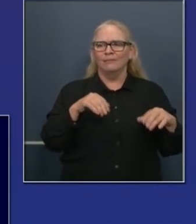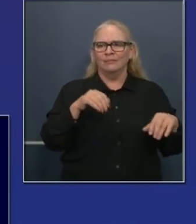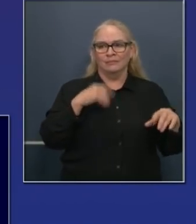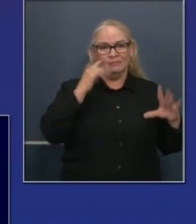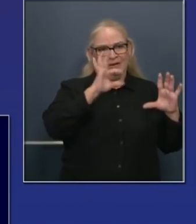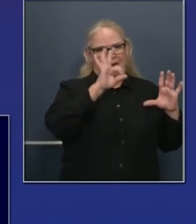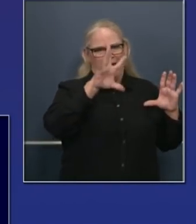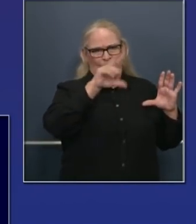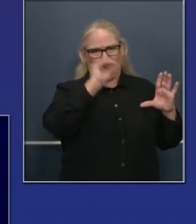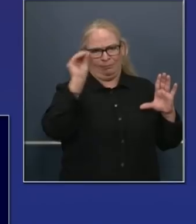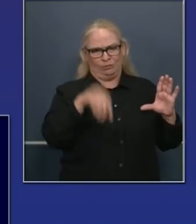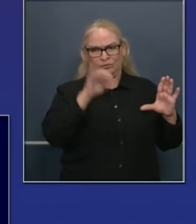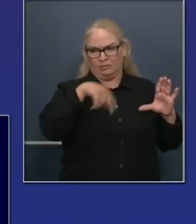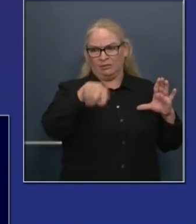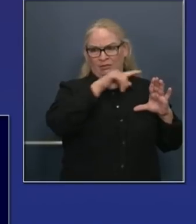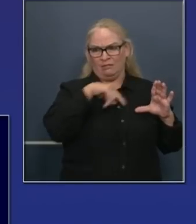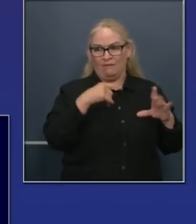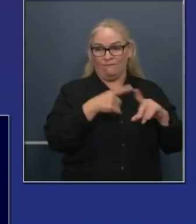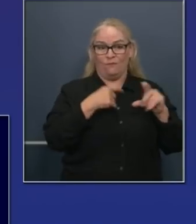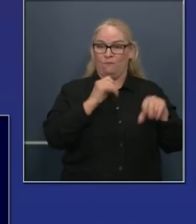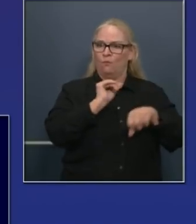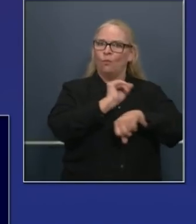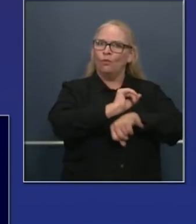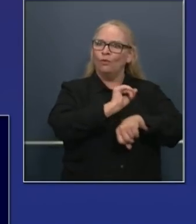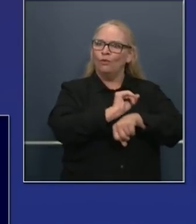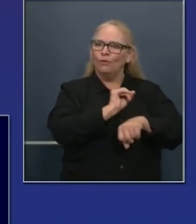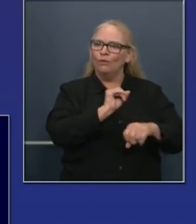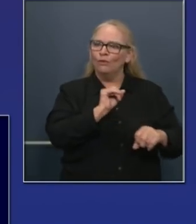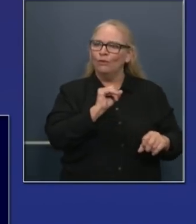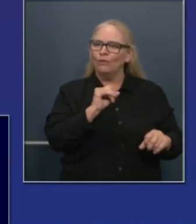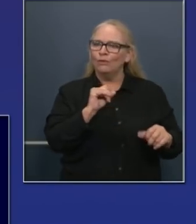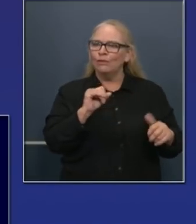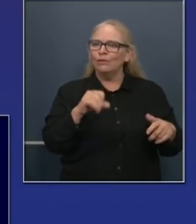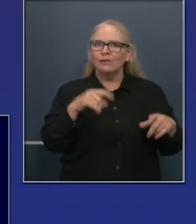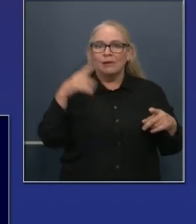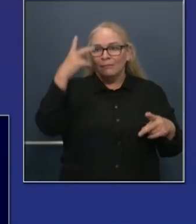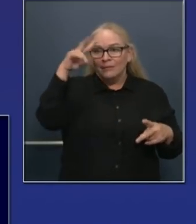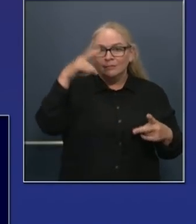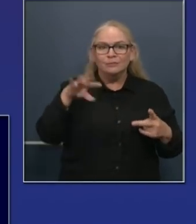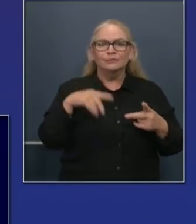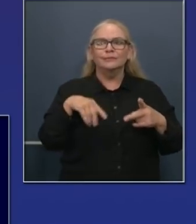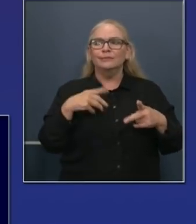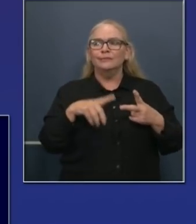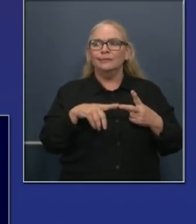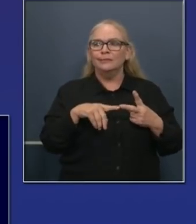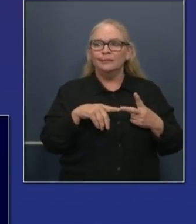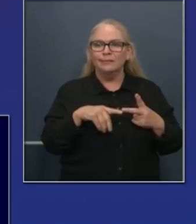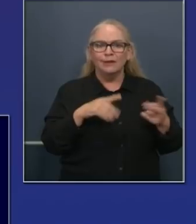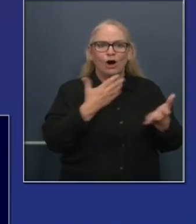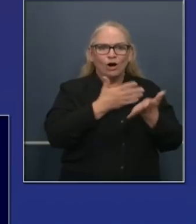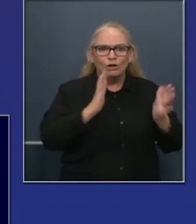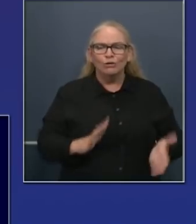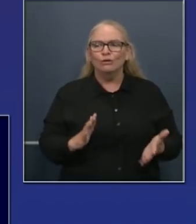TALKING ABOUT HERE TODAY. FARM WORKERS MAY NOT HAVE SURPRISED PEOPLE THAT 93% OF THE WORK FORCE IN THE LATINO